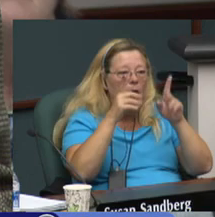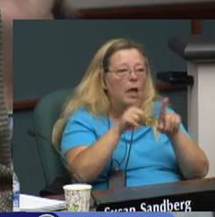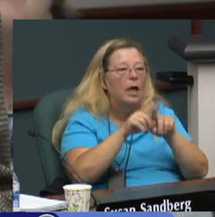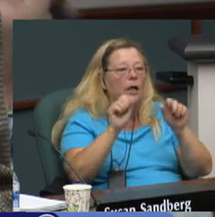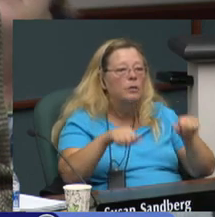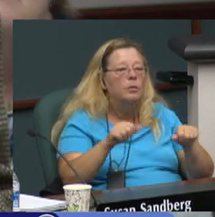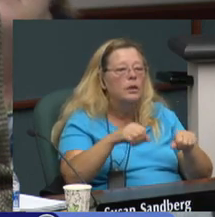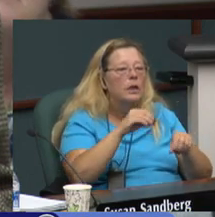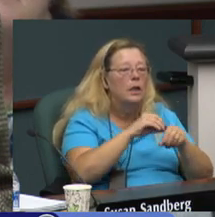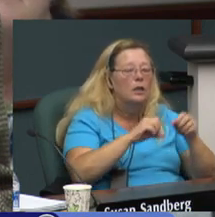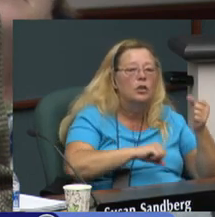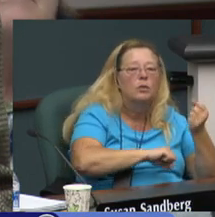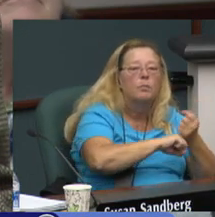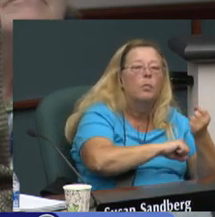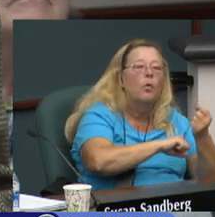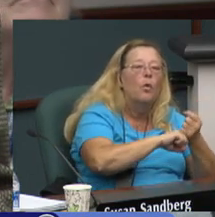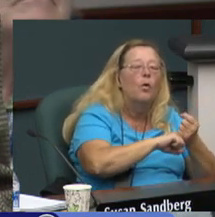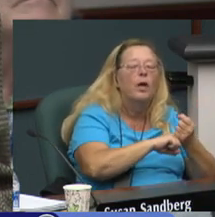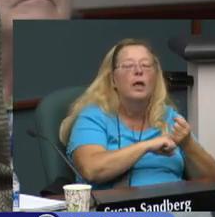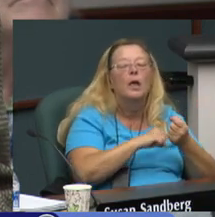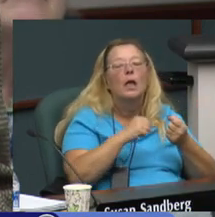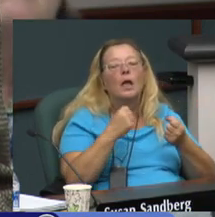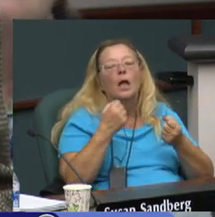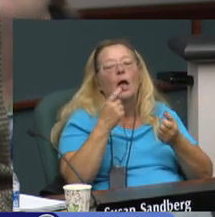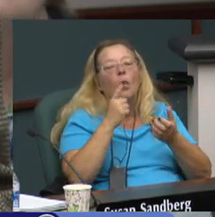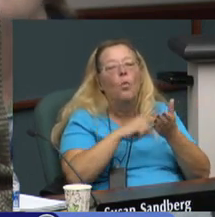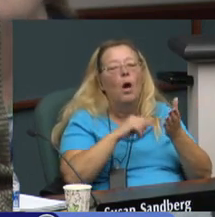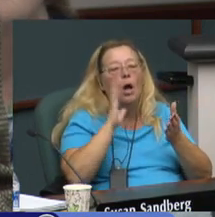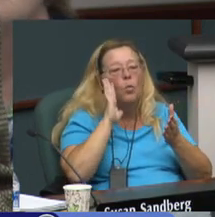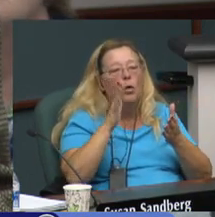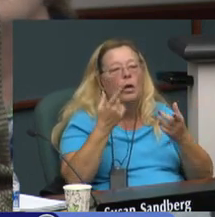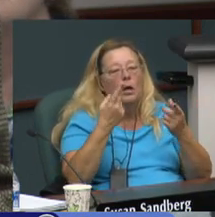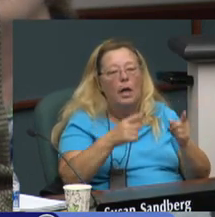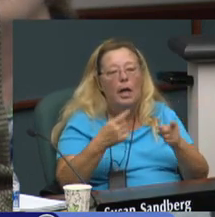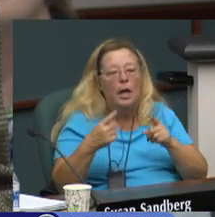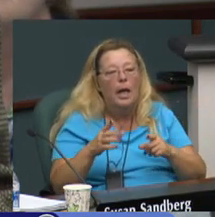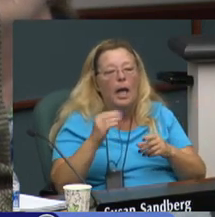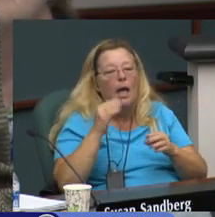supporting initiatives that are and in creating incentives for them